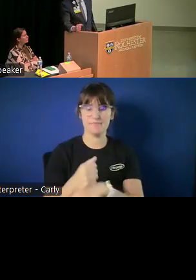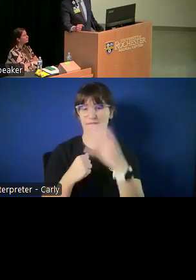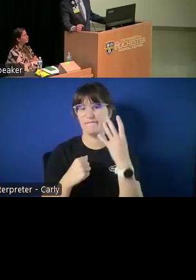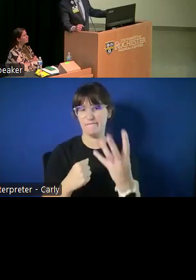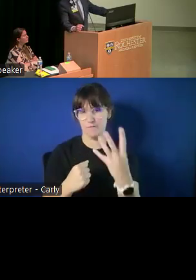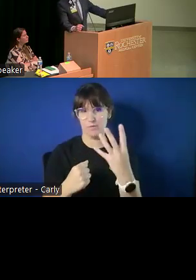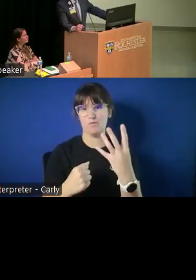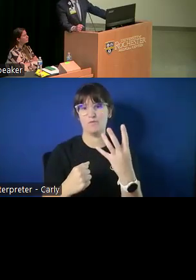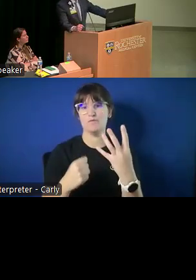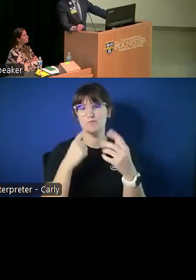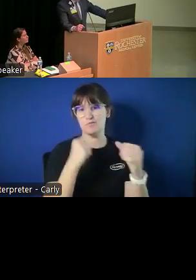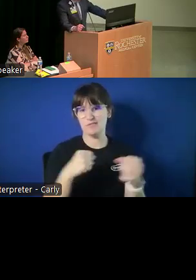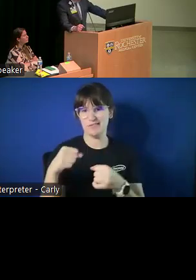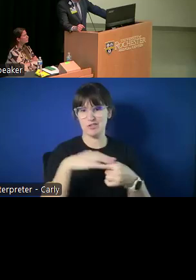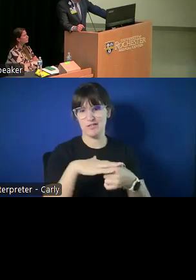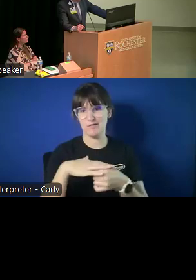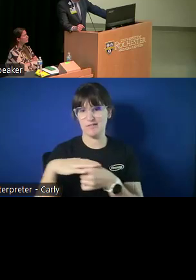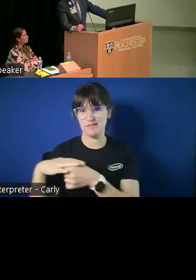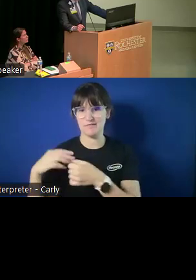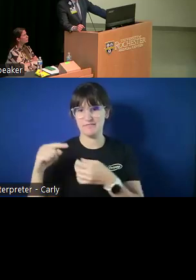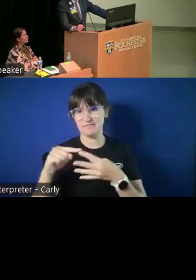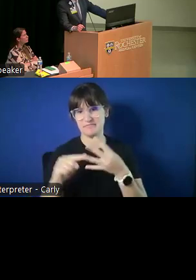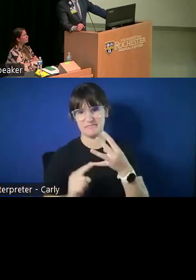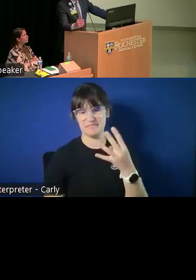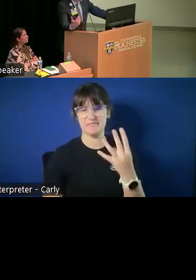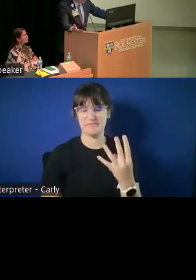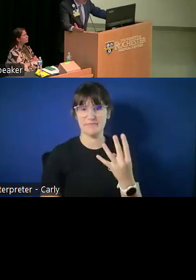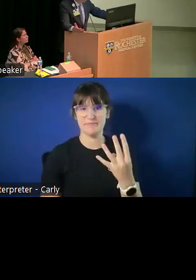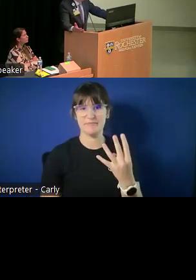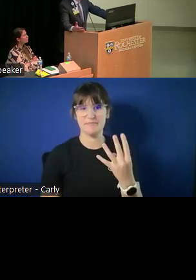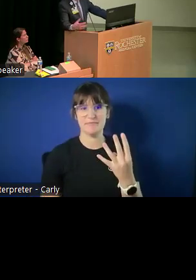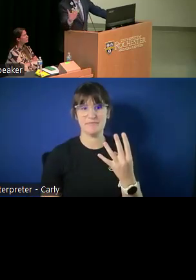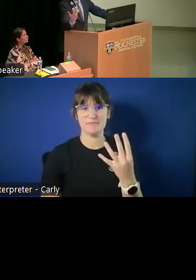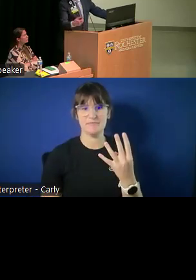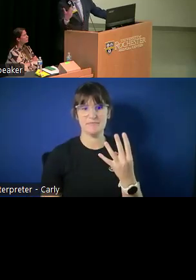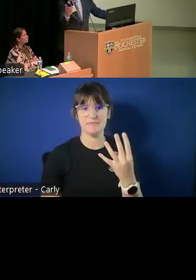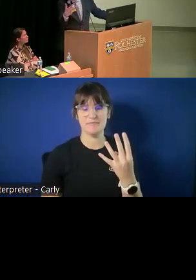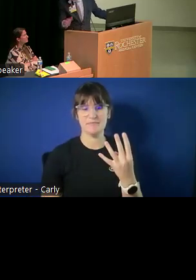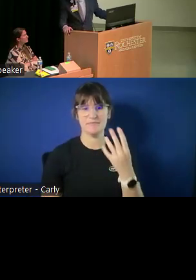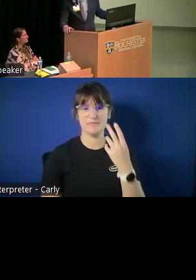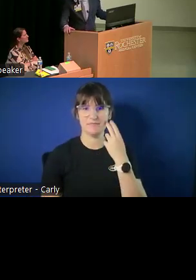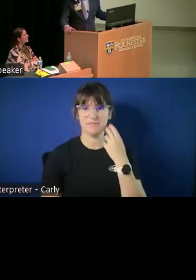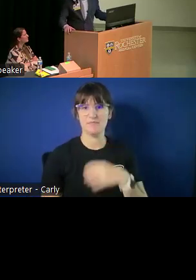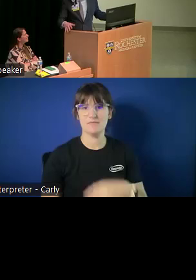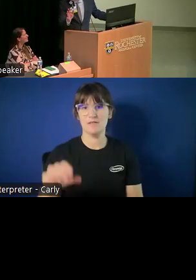phase of the OWB startup owb being Office of Well-Being if somebody yell out if I just am